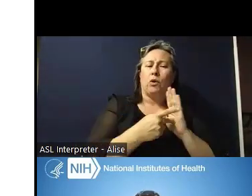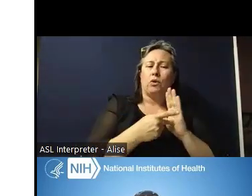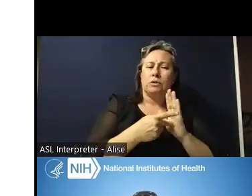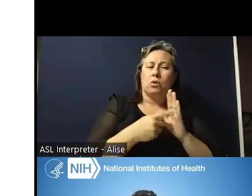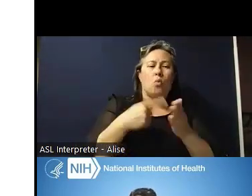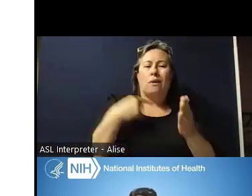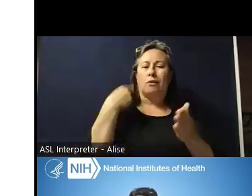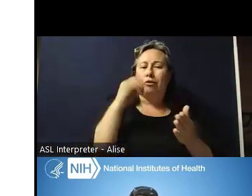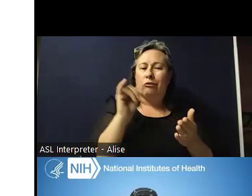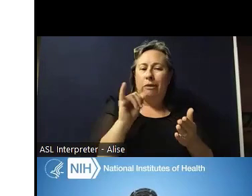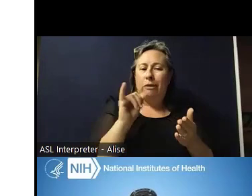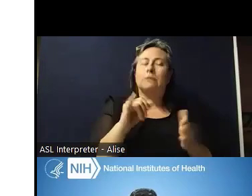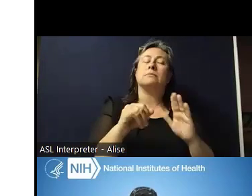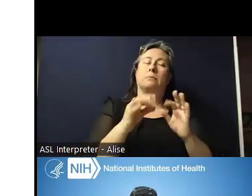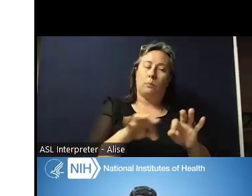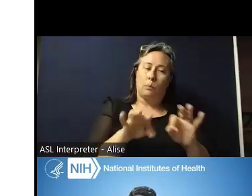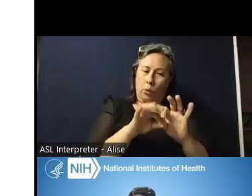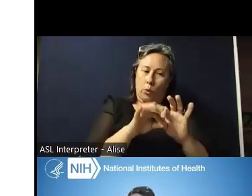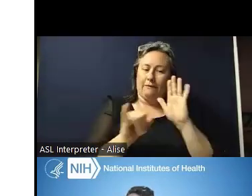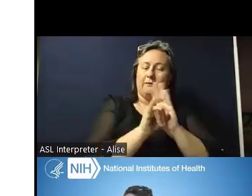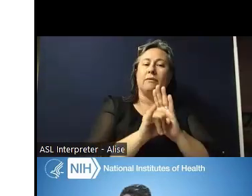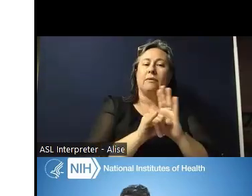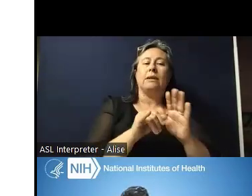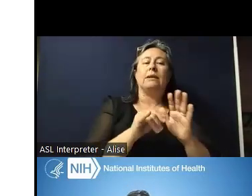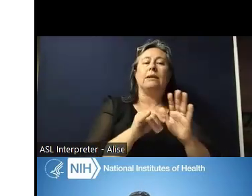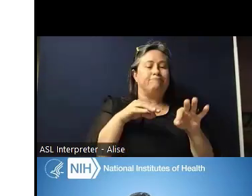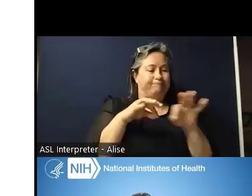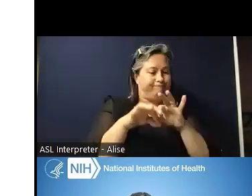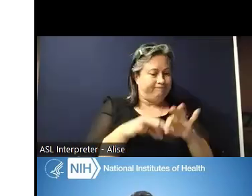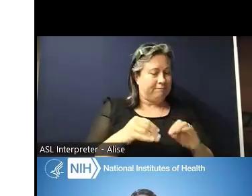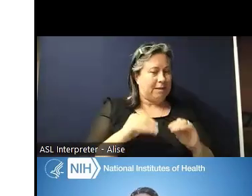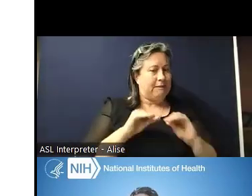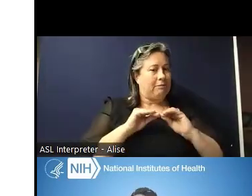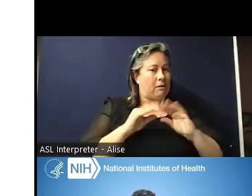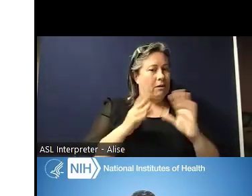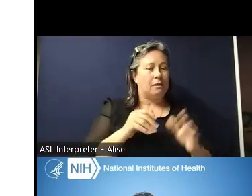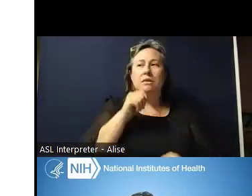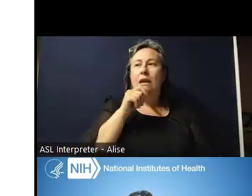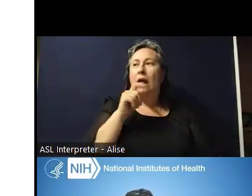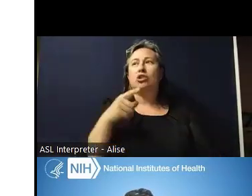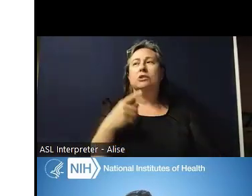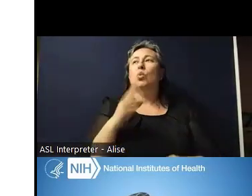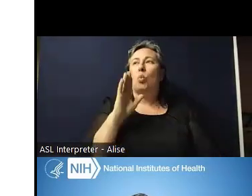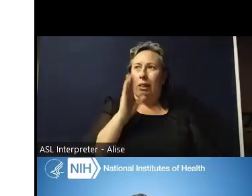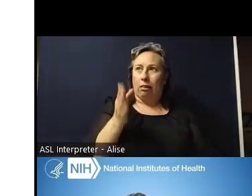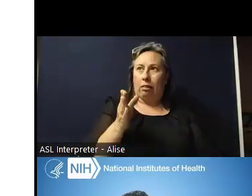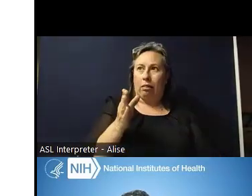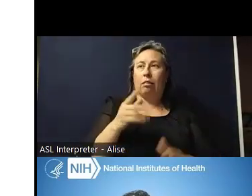That needs to be identified and spelled out in the agreement, not just that the individuals will reimburse,